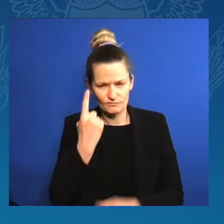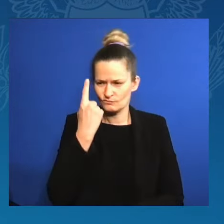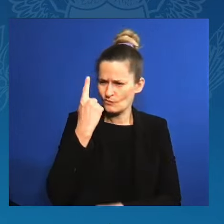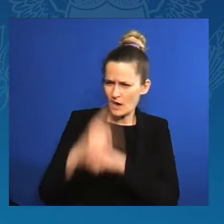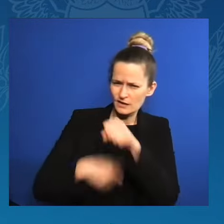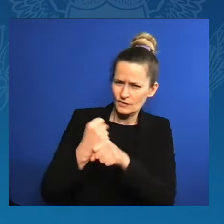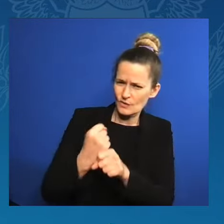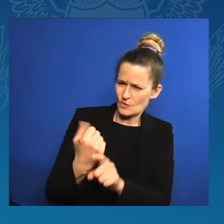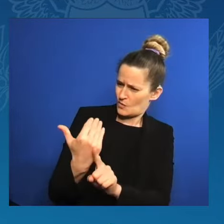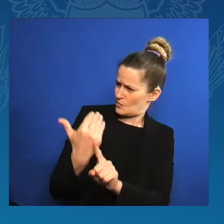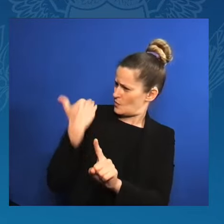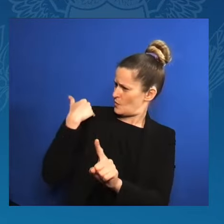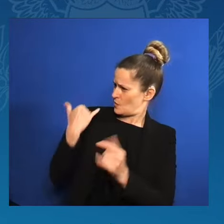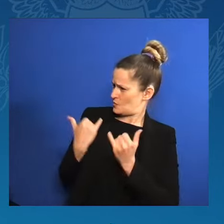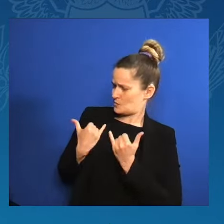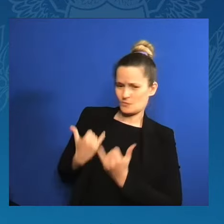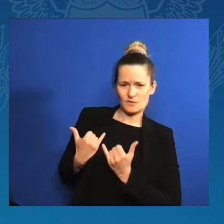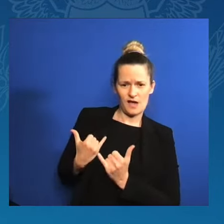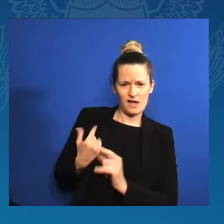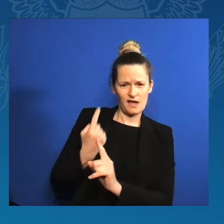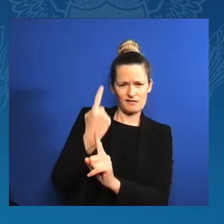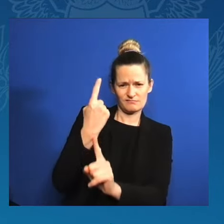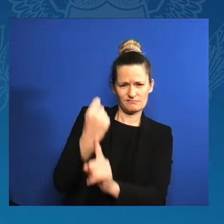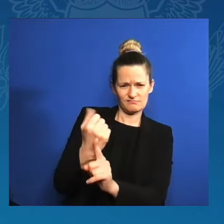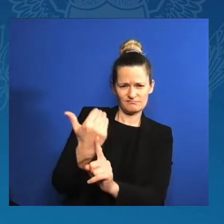the highest court in our land, General Stein --